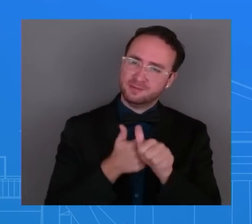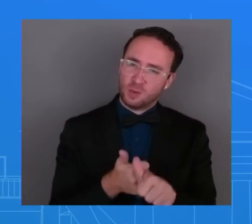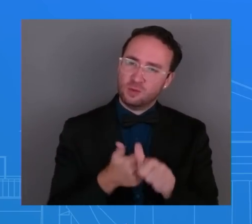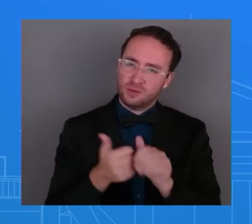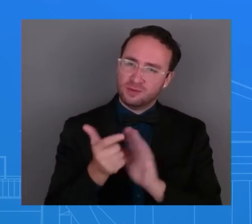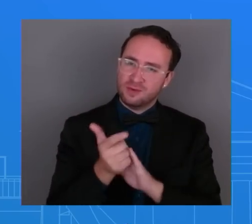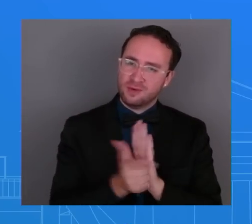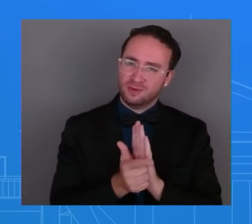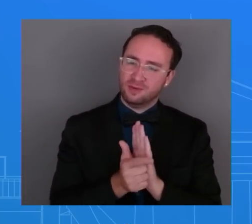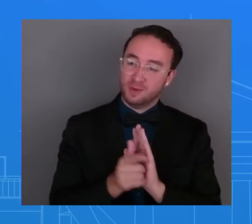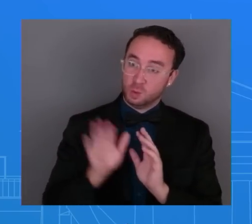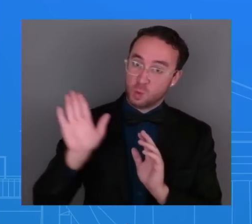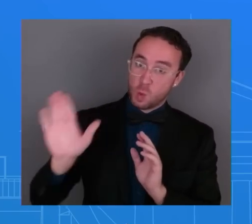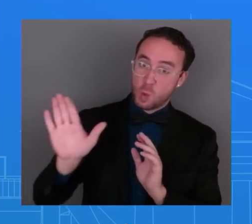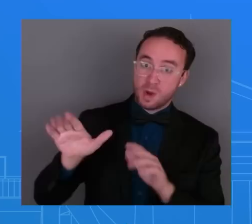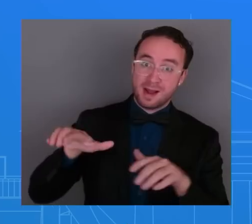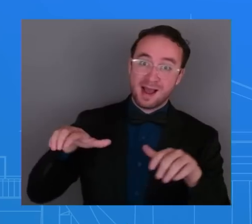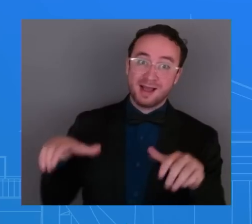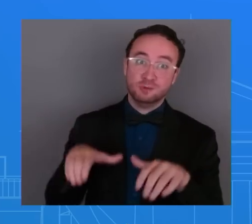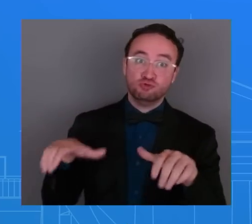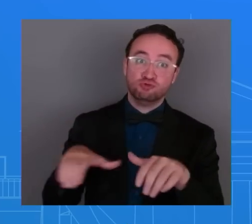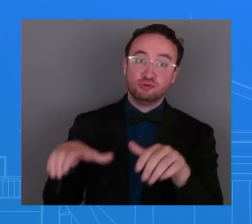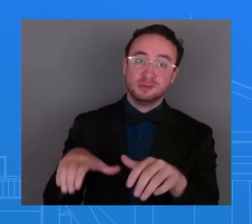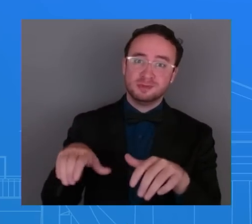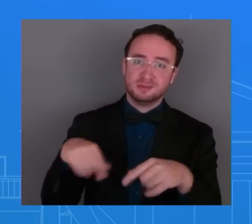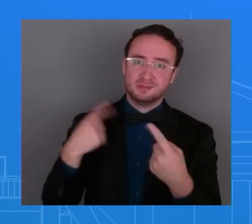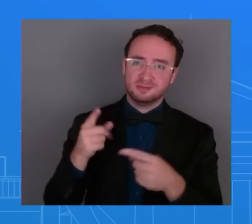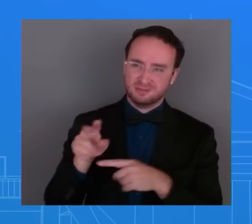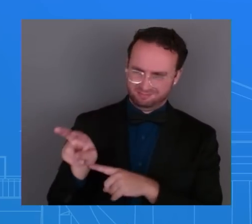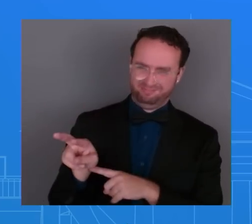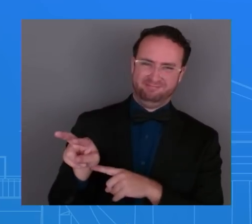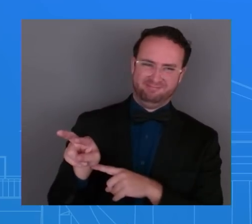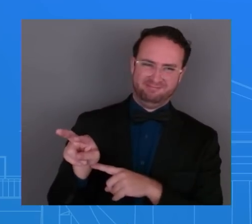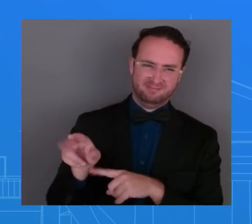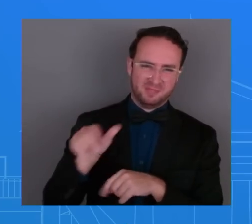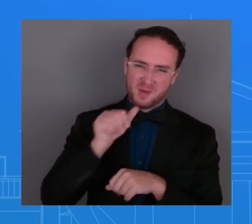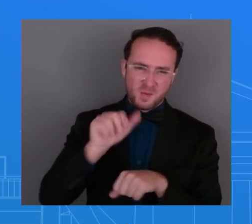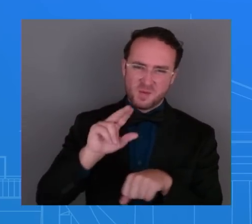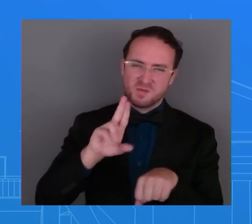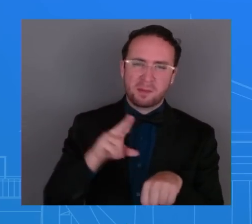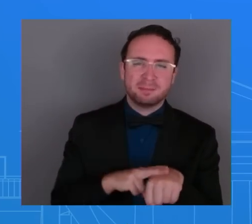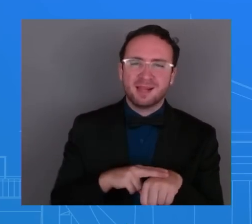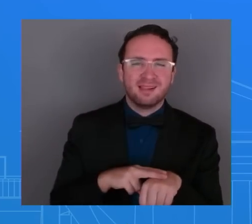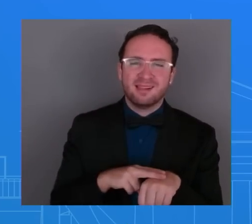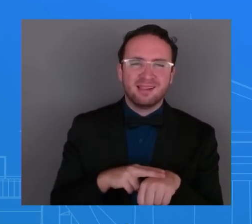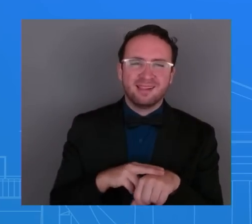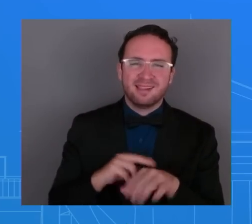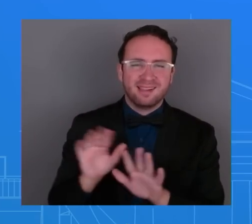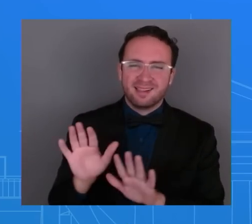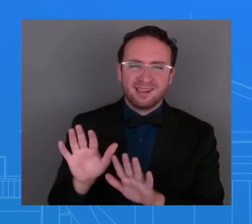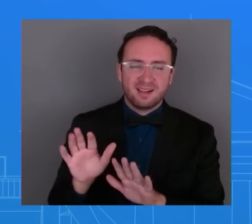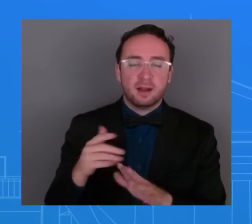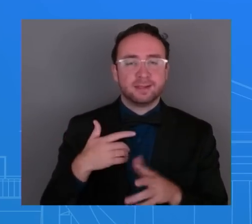And so, we're going to work with Congress, come up with some ways to -- to deal with this, to -- to really address SCOTUS reform.